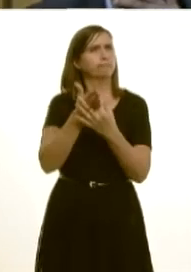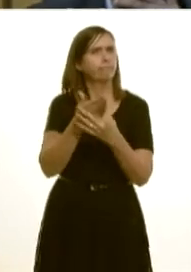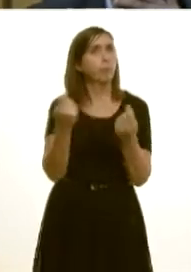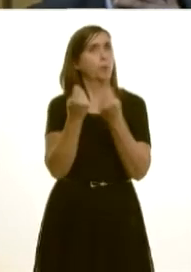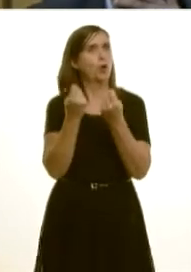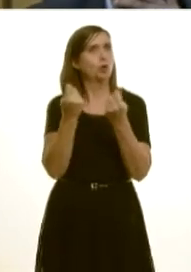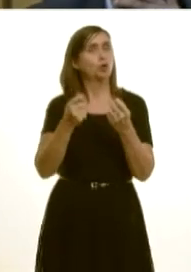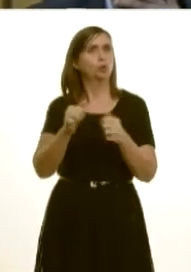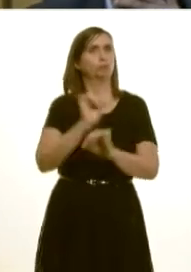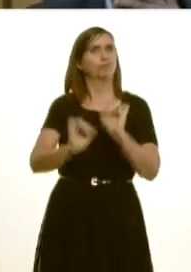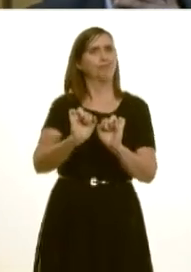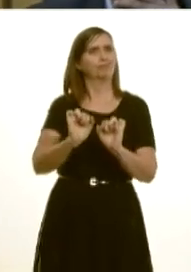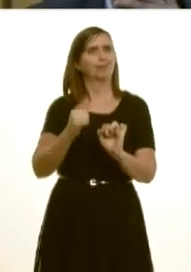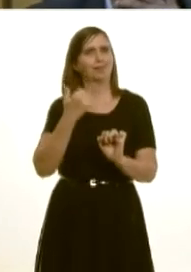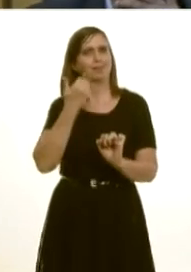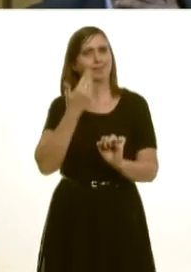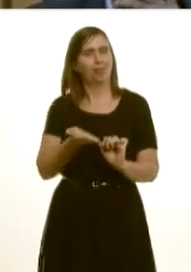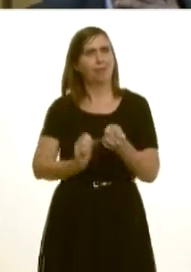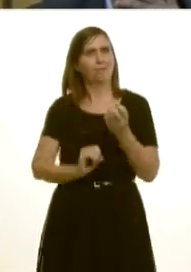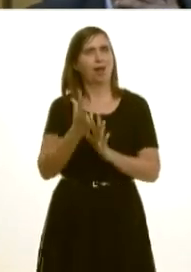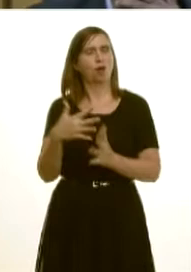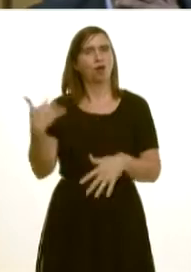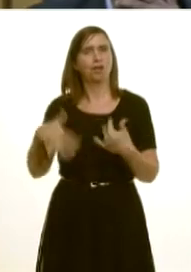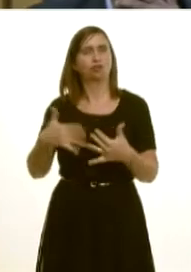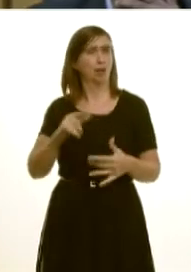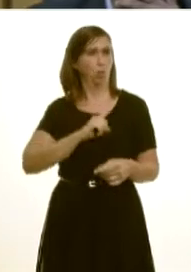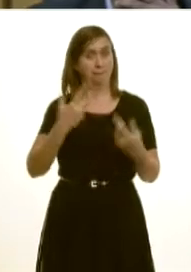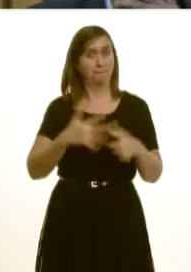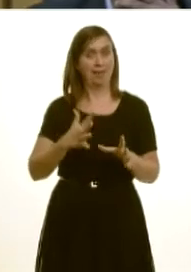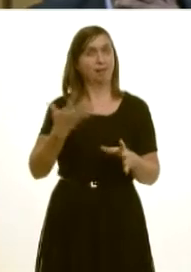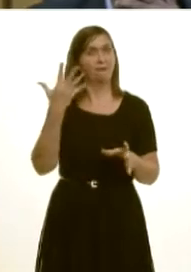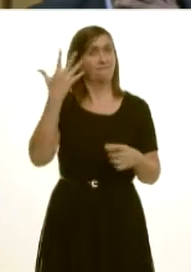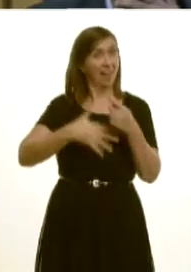fire deaths and fire injury has been undertaken? It is now almost five years since the Firebrake